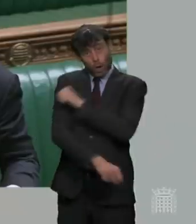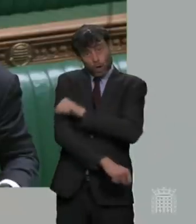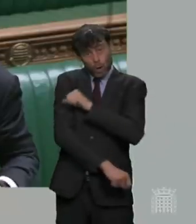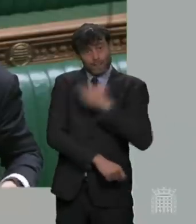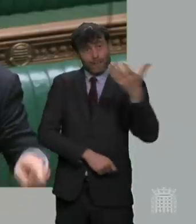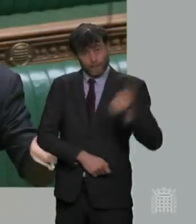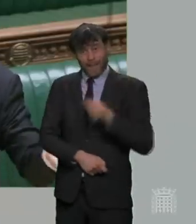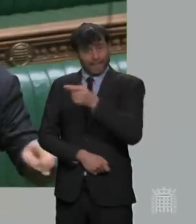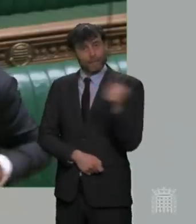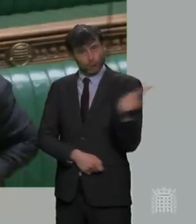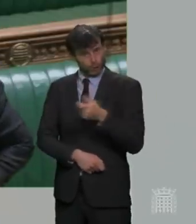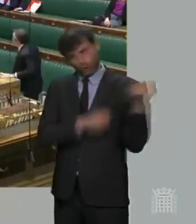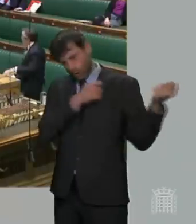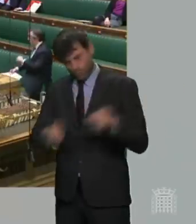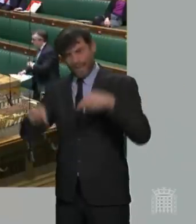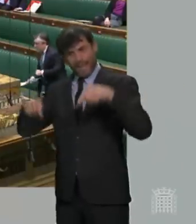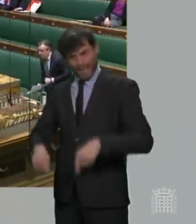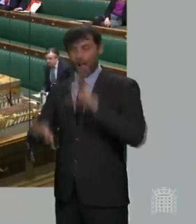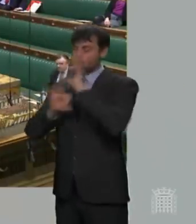convictions and bring a vote back to the House? >> Mr Speaker